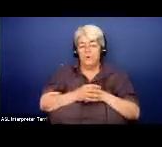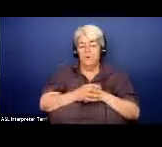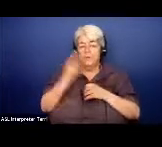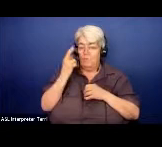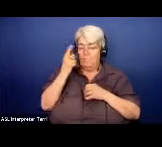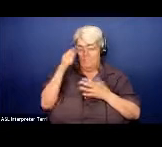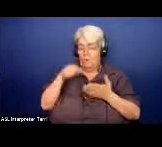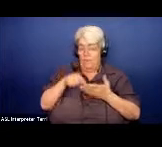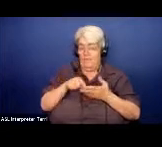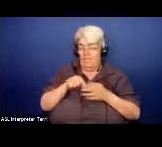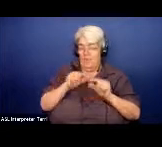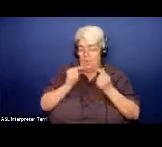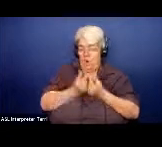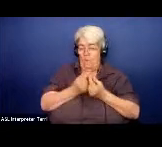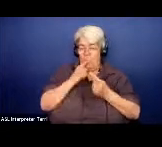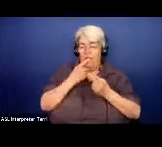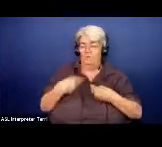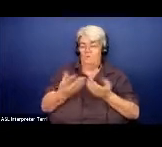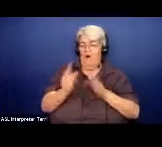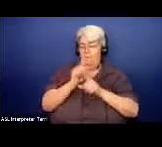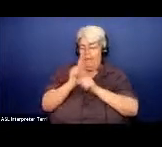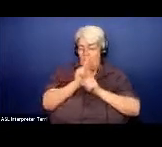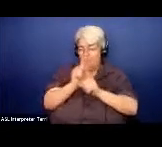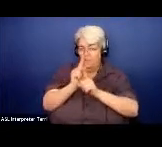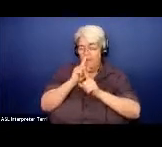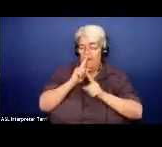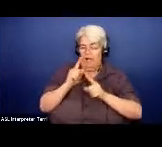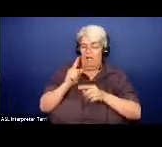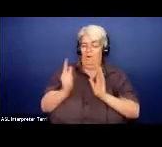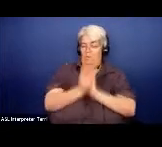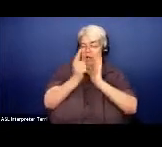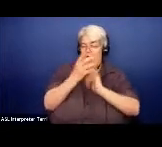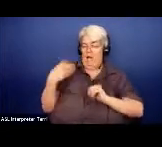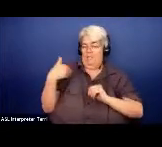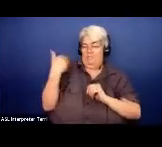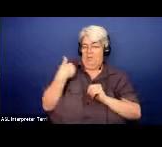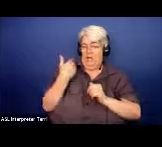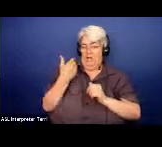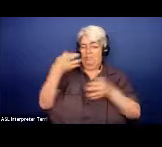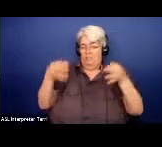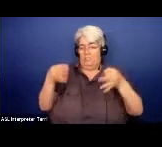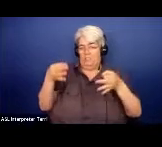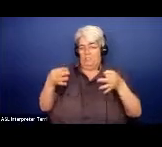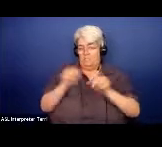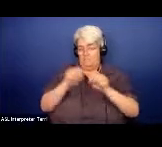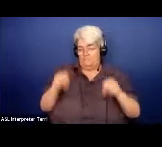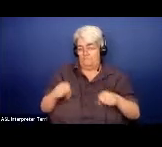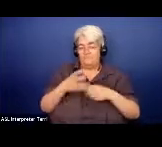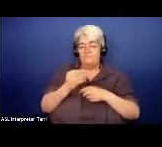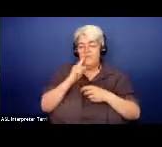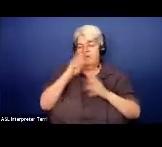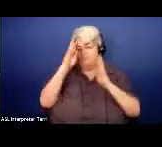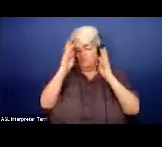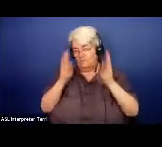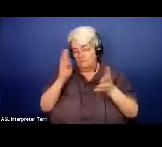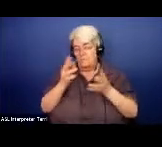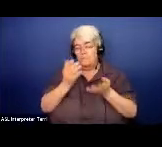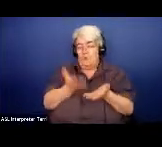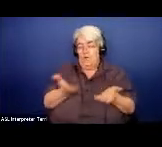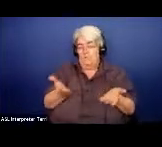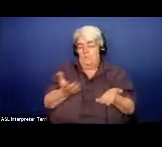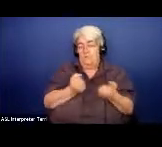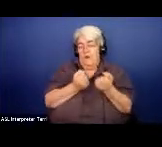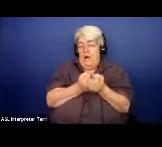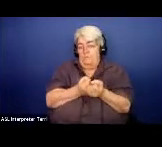was to provided mentorship and develop products in criminal and juvenile justice and the major